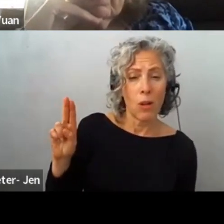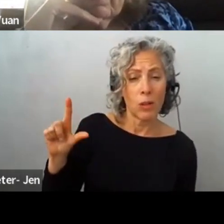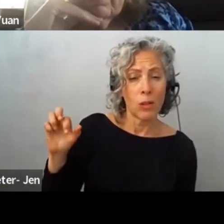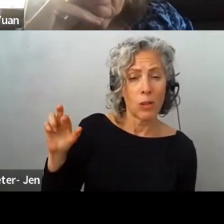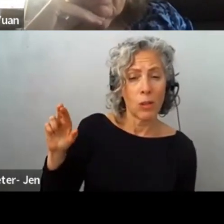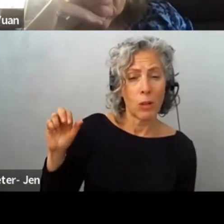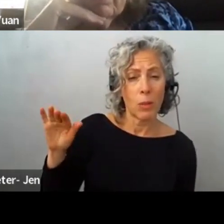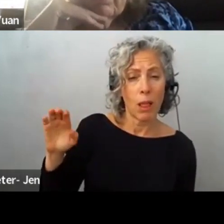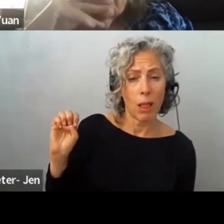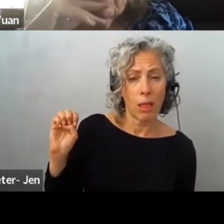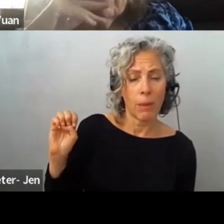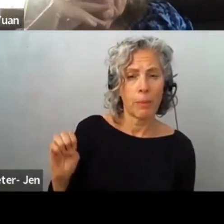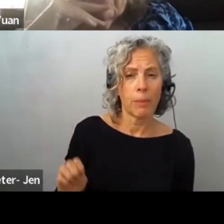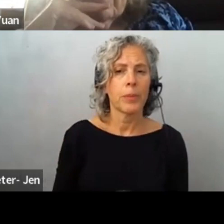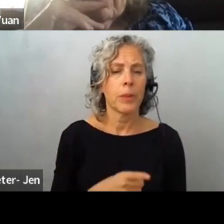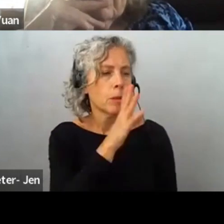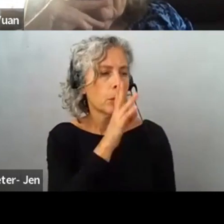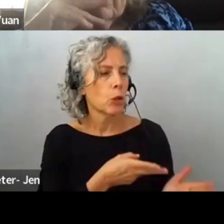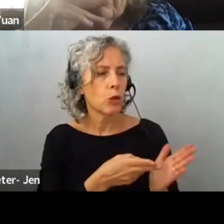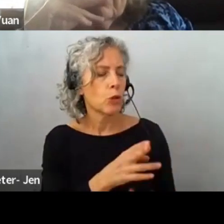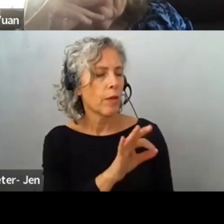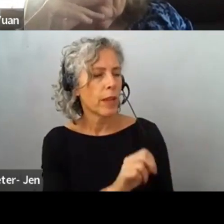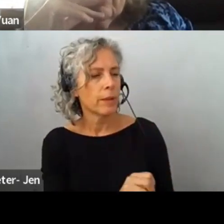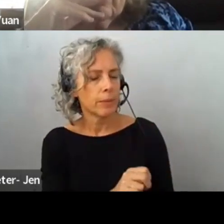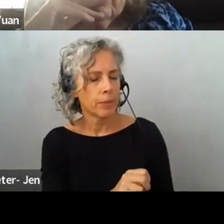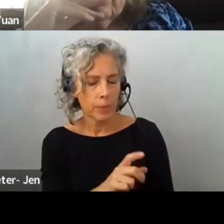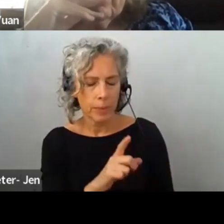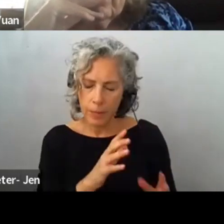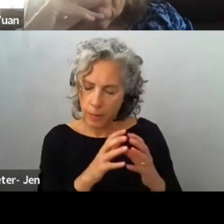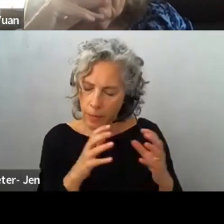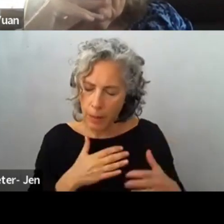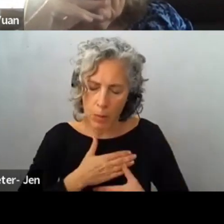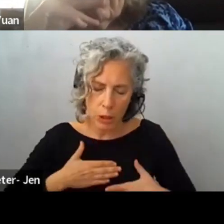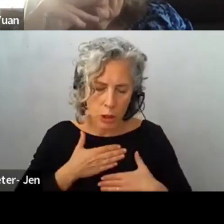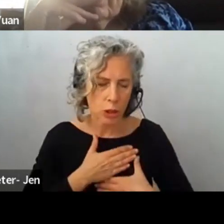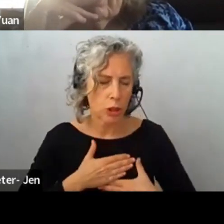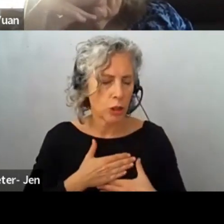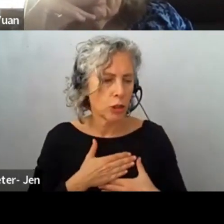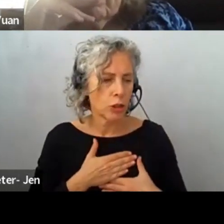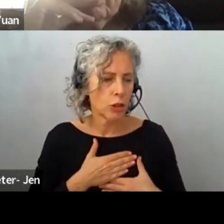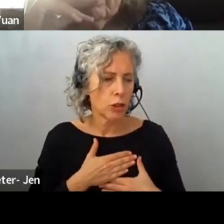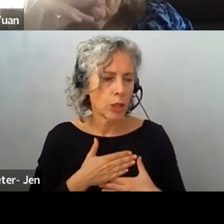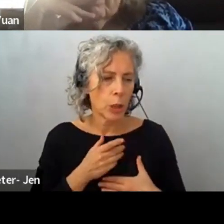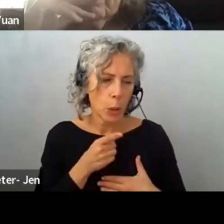speak the truth fan. Absolutely. And I really very much appreciate you. And I appreciate